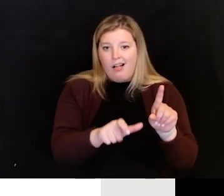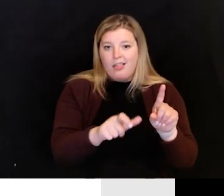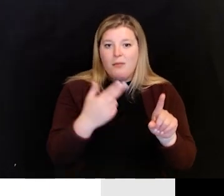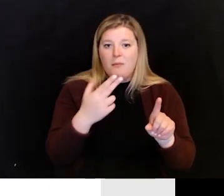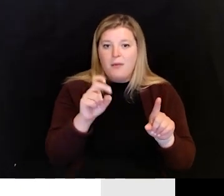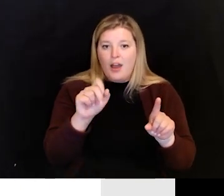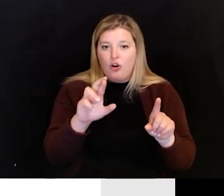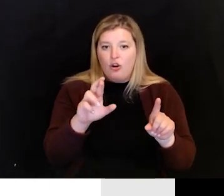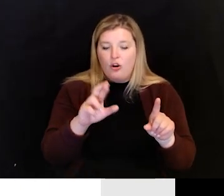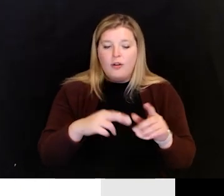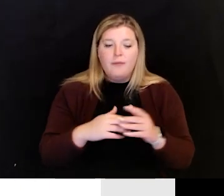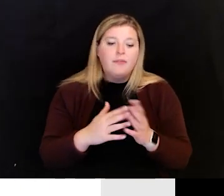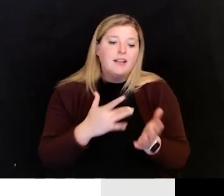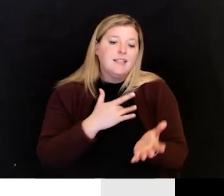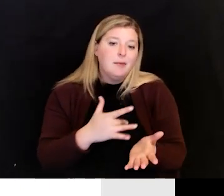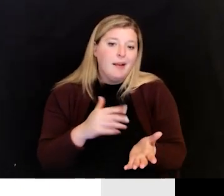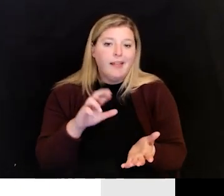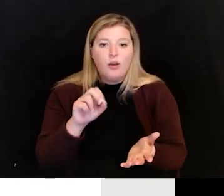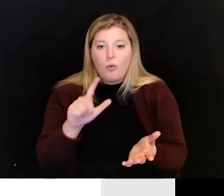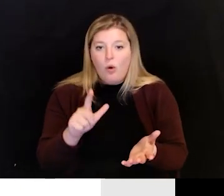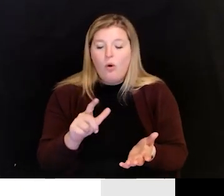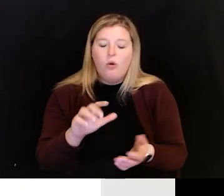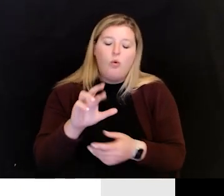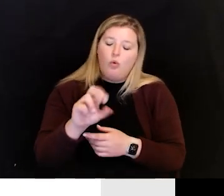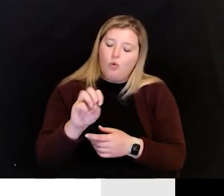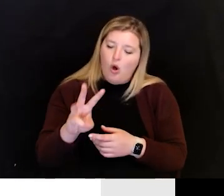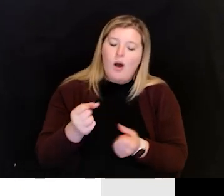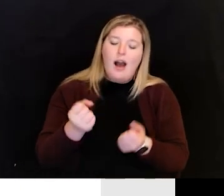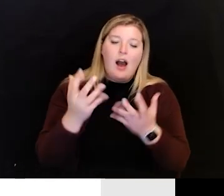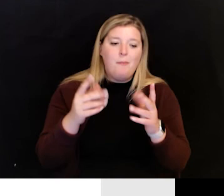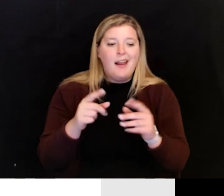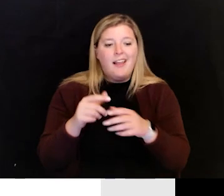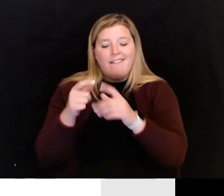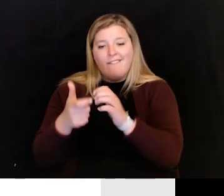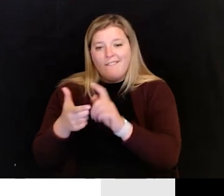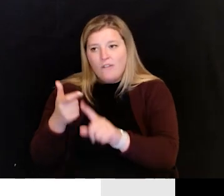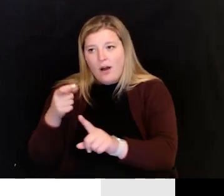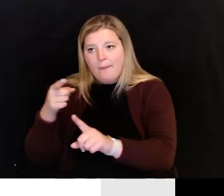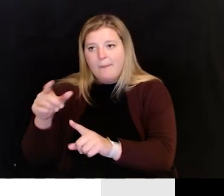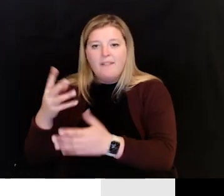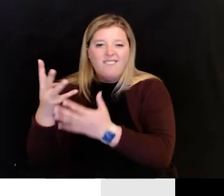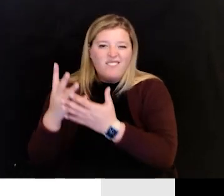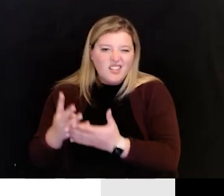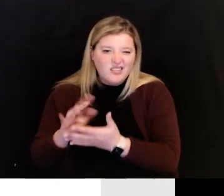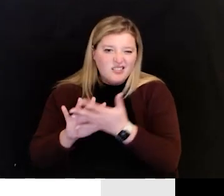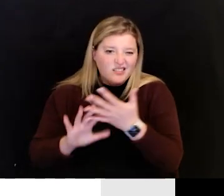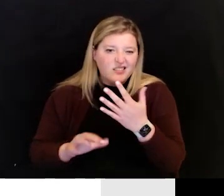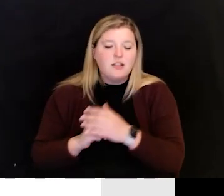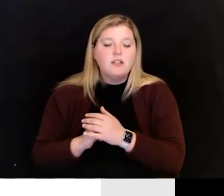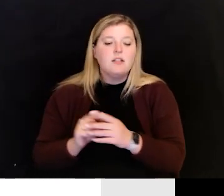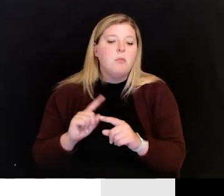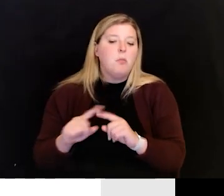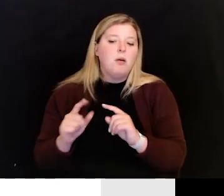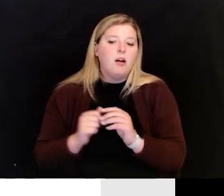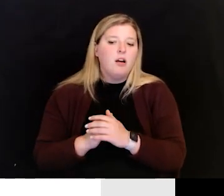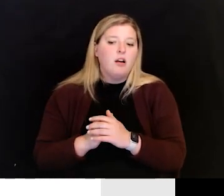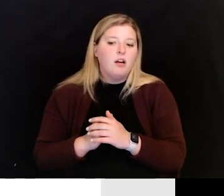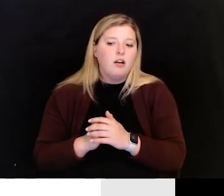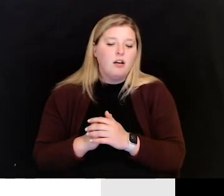with the filters and data that's backing the table. Just try to look at how the data elements